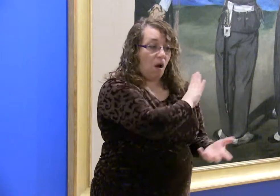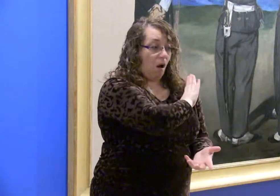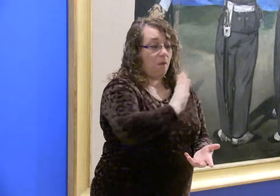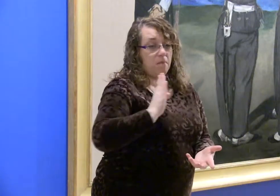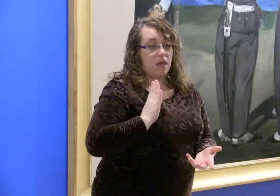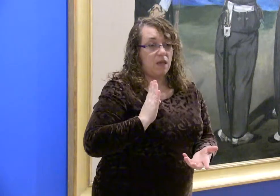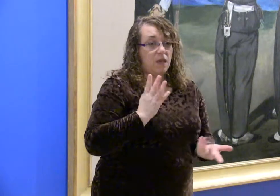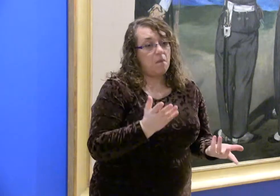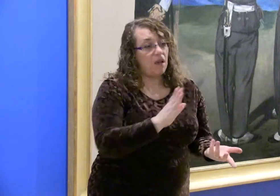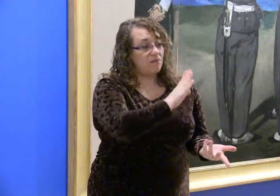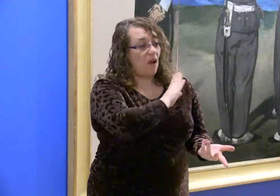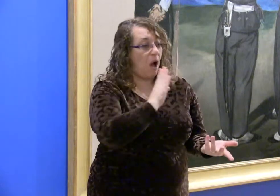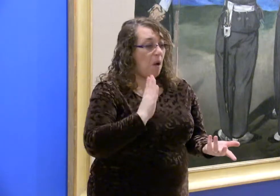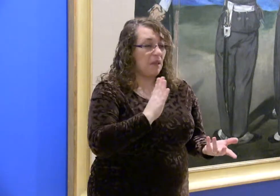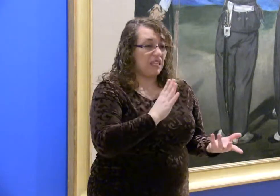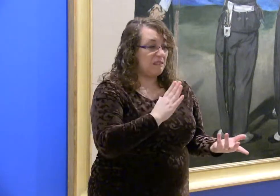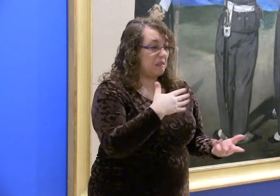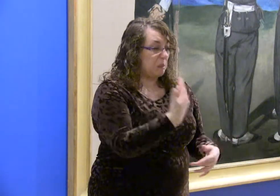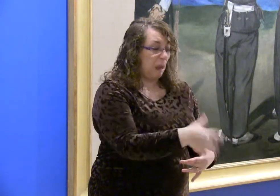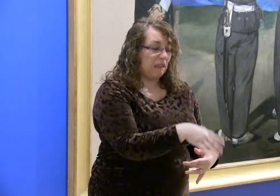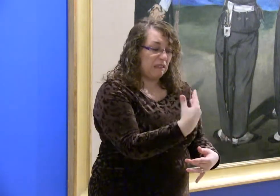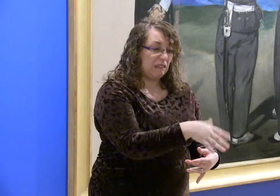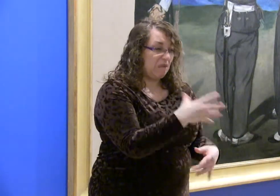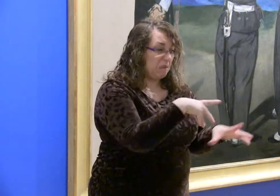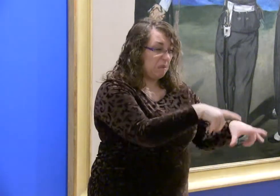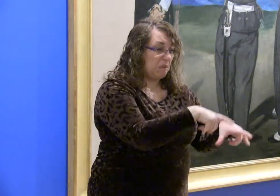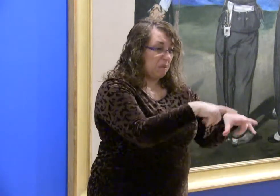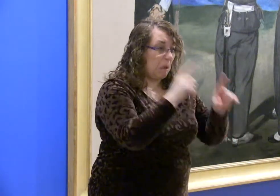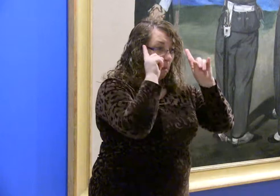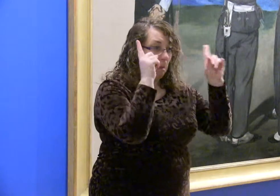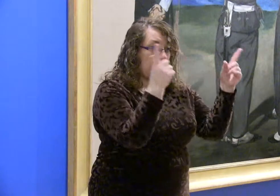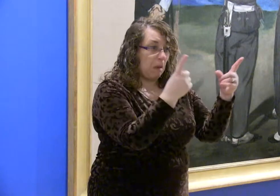in Mexico was very expensive and the French troops were withdrawn,